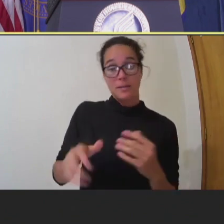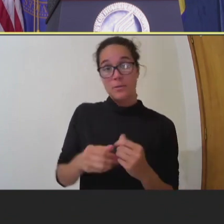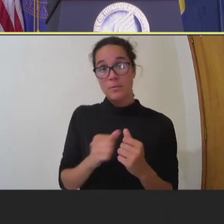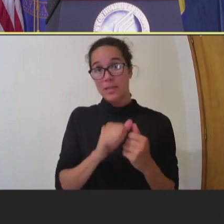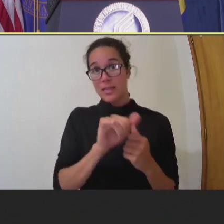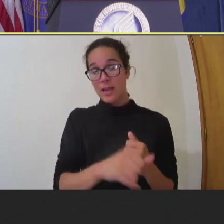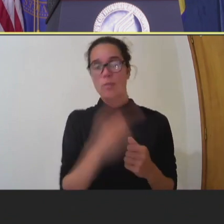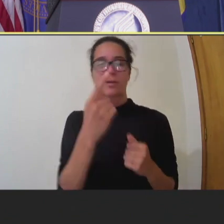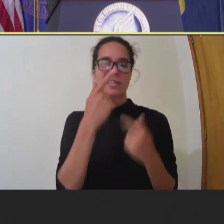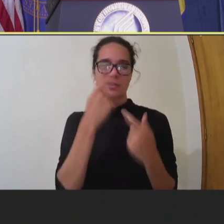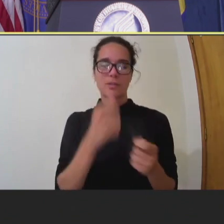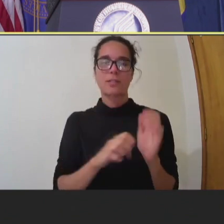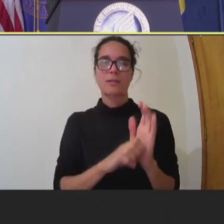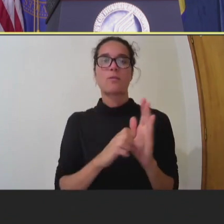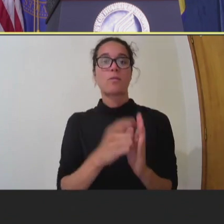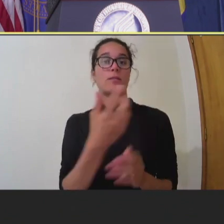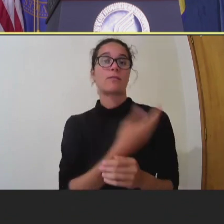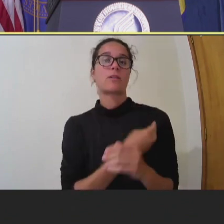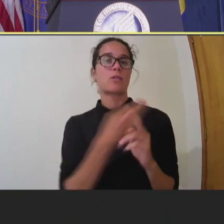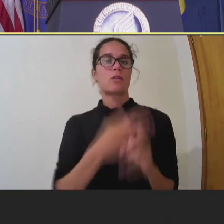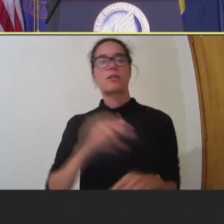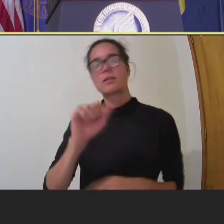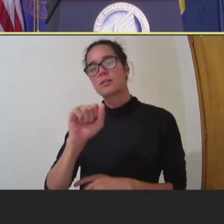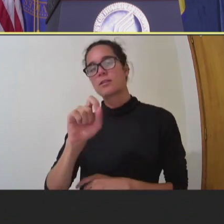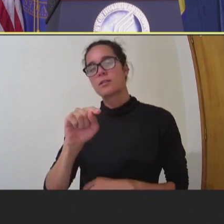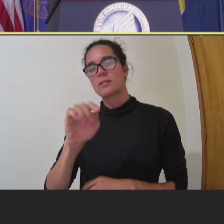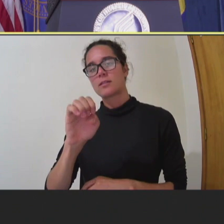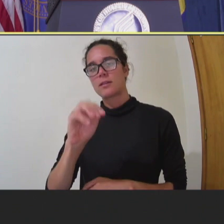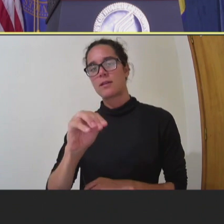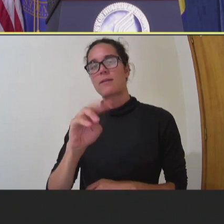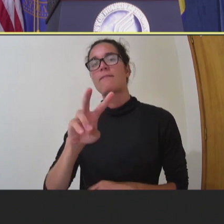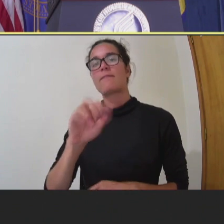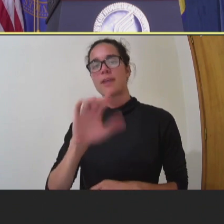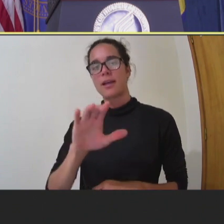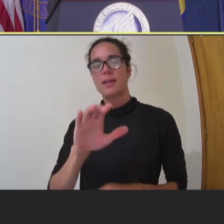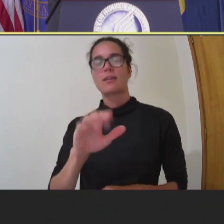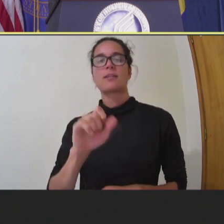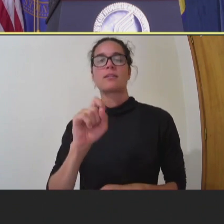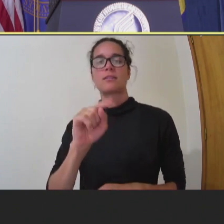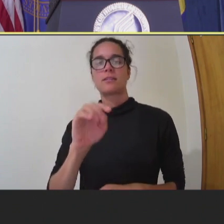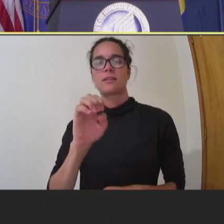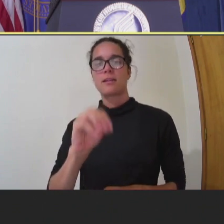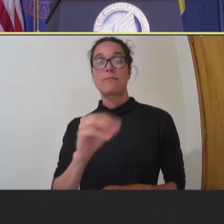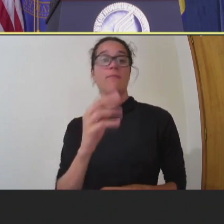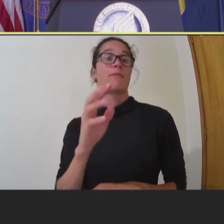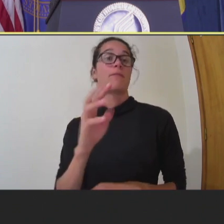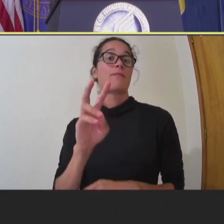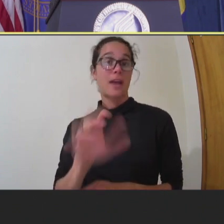vaccine that we call STEMVAC. STEMVAC targets a specific population of cancer cells called